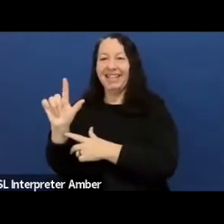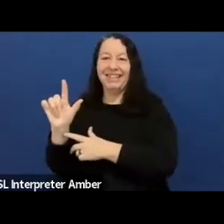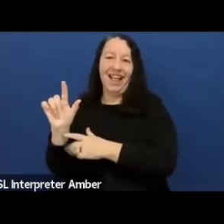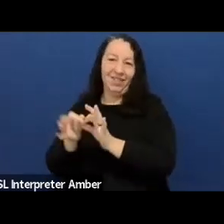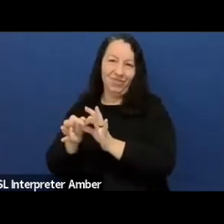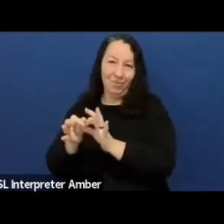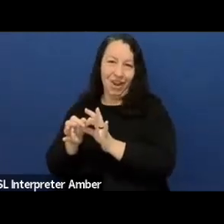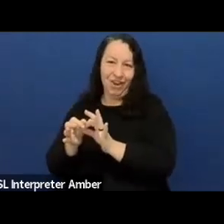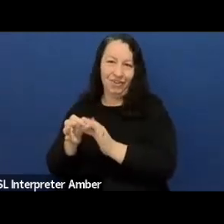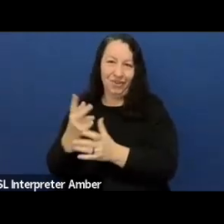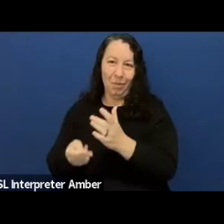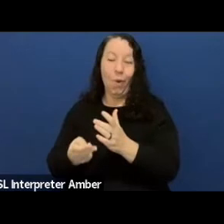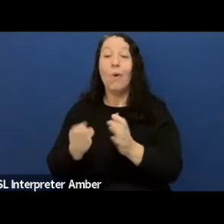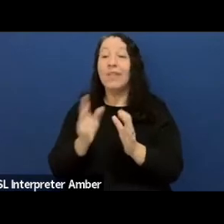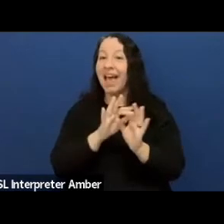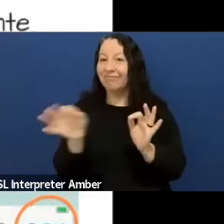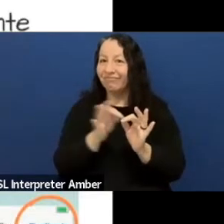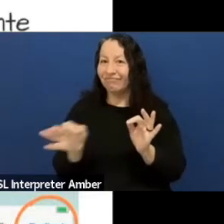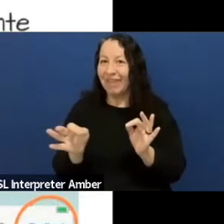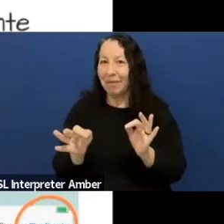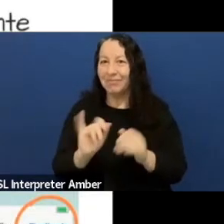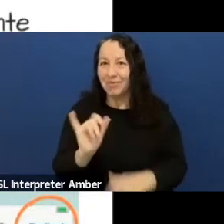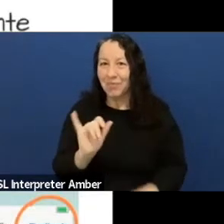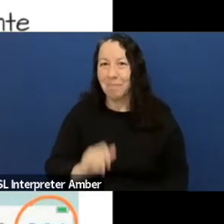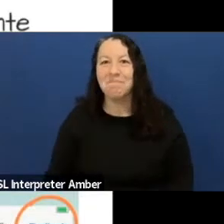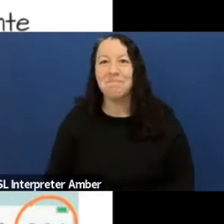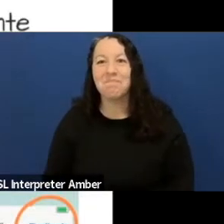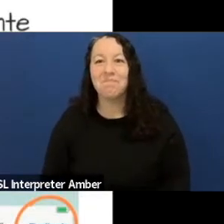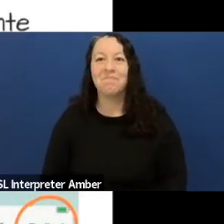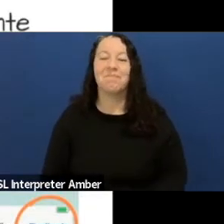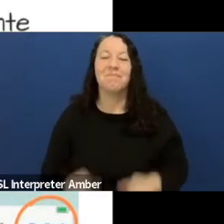in Spanish as well as ASL interpretation and closed captions.